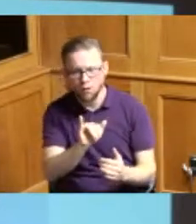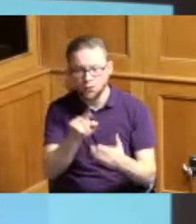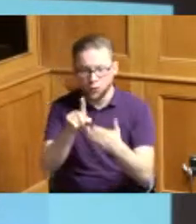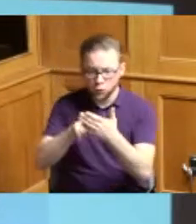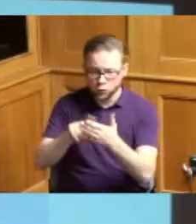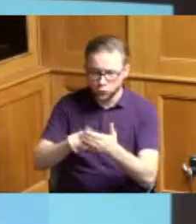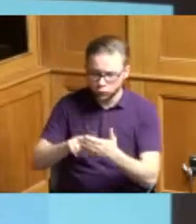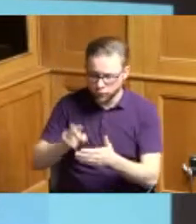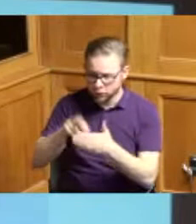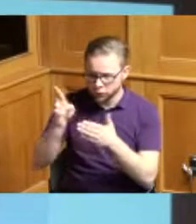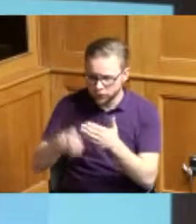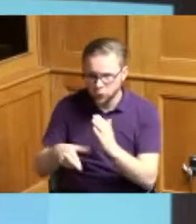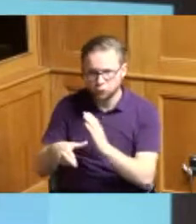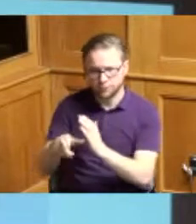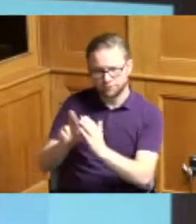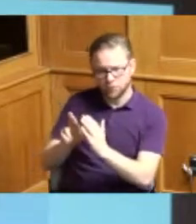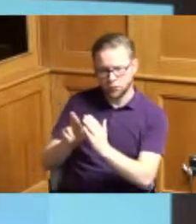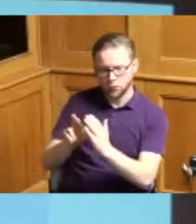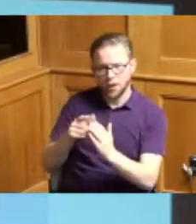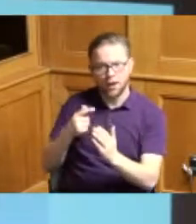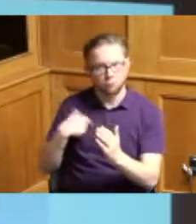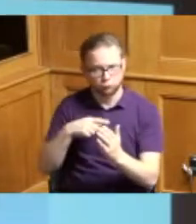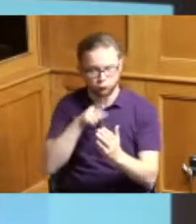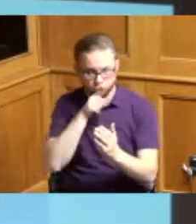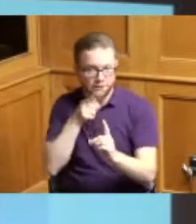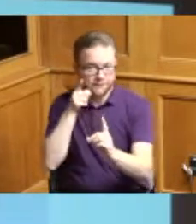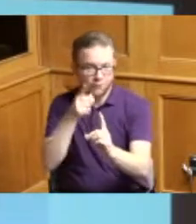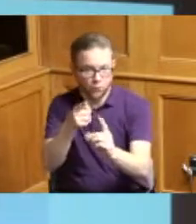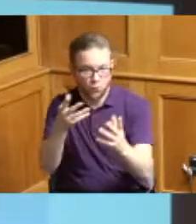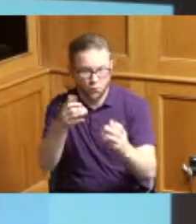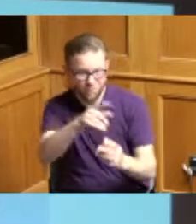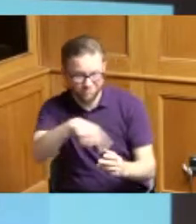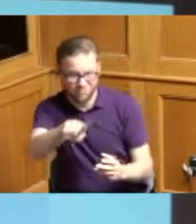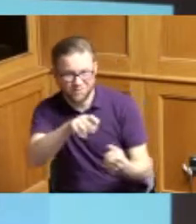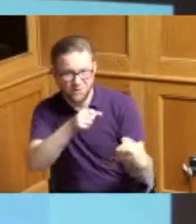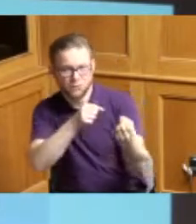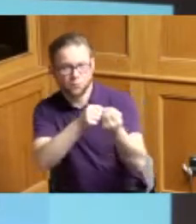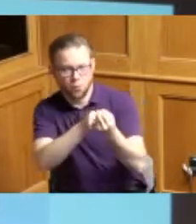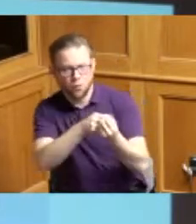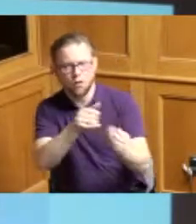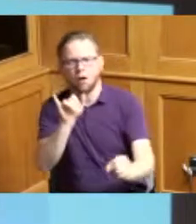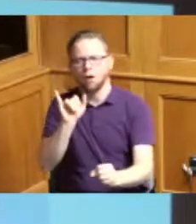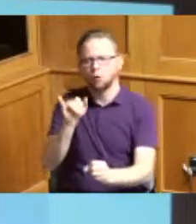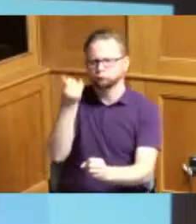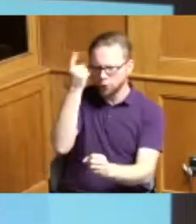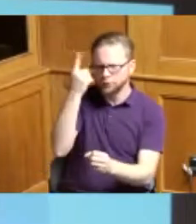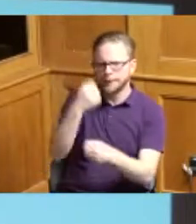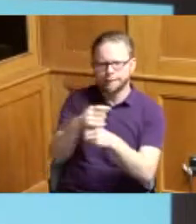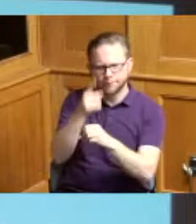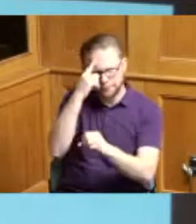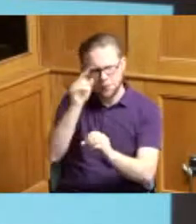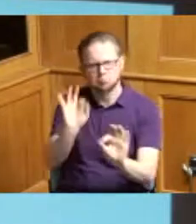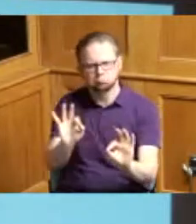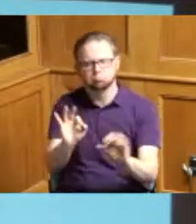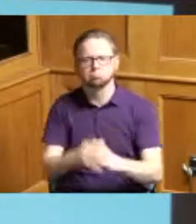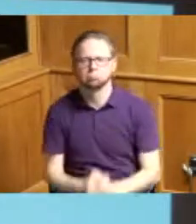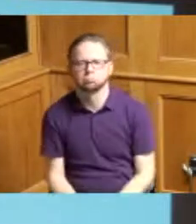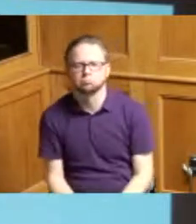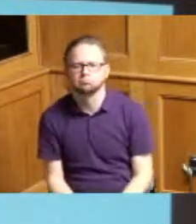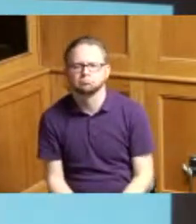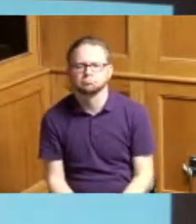support from our those stakeholders that the framework made sense so now we're gonna take a